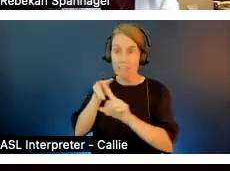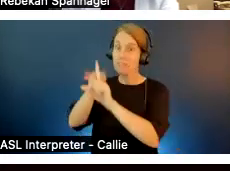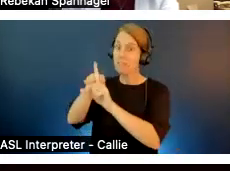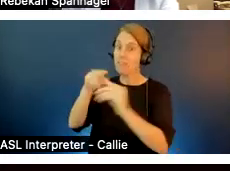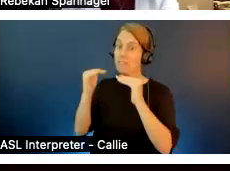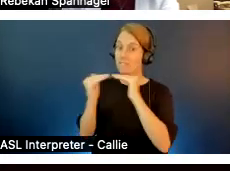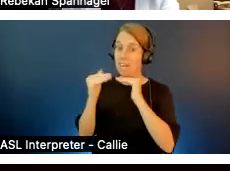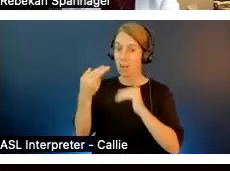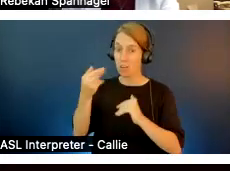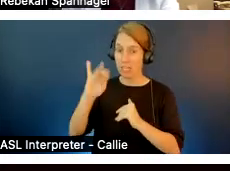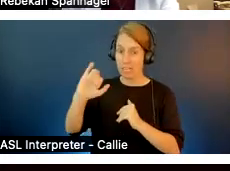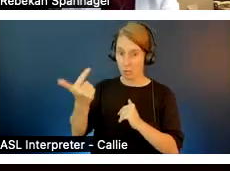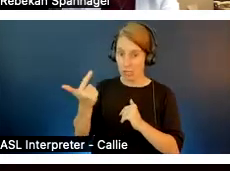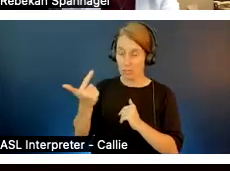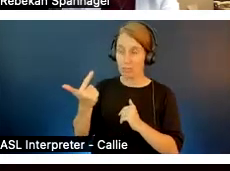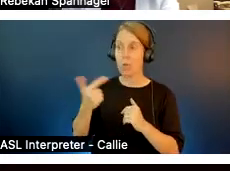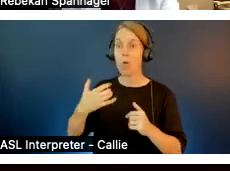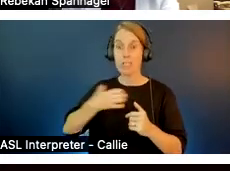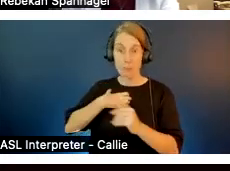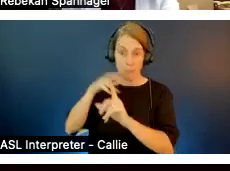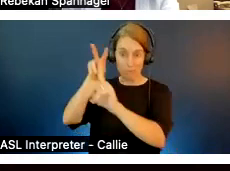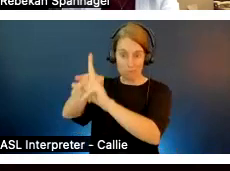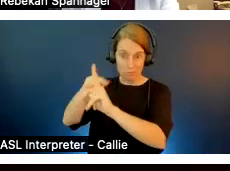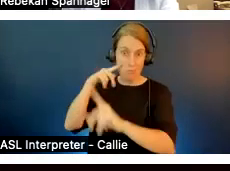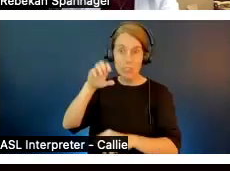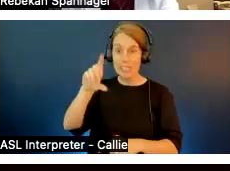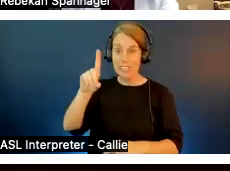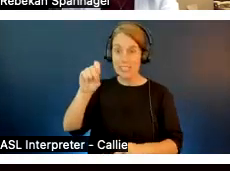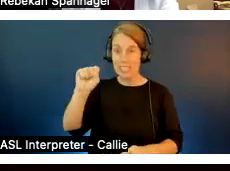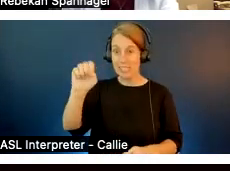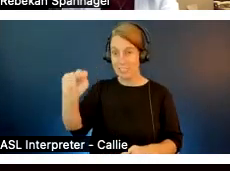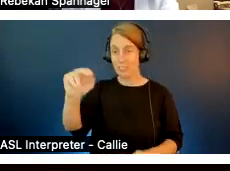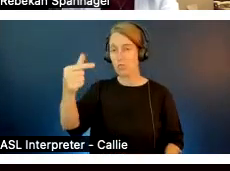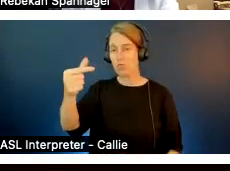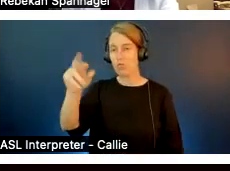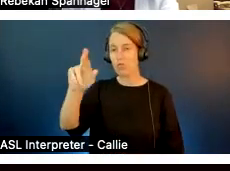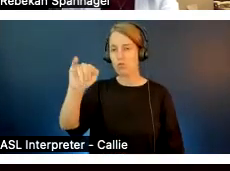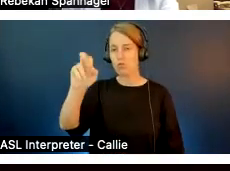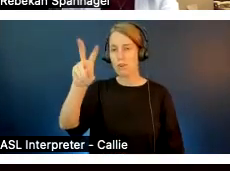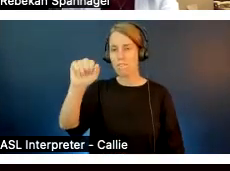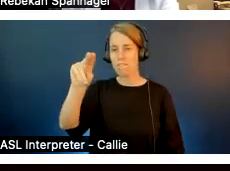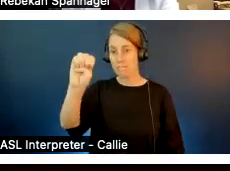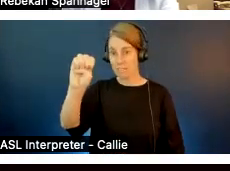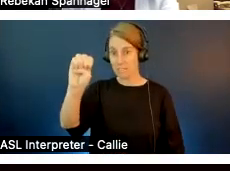with ddsn or if you're getting services through a managed care organization you go through that